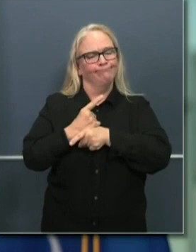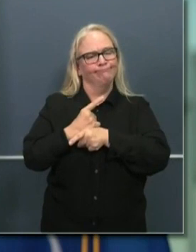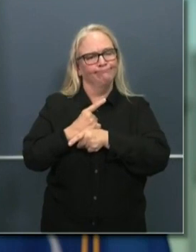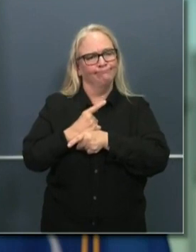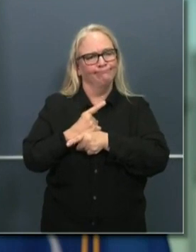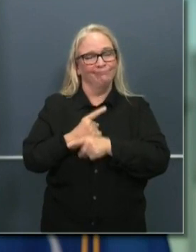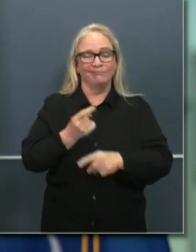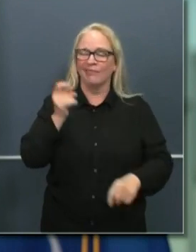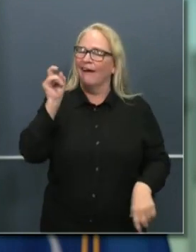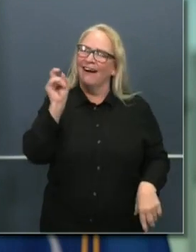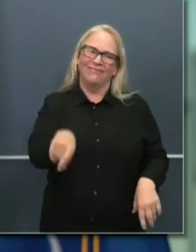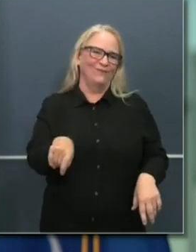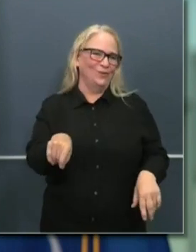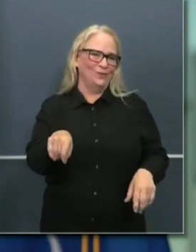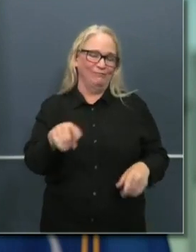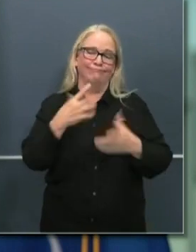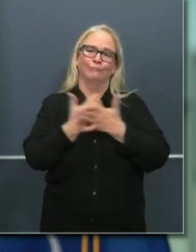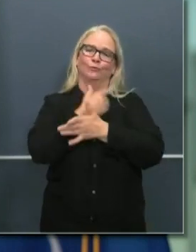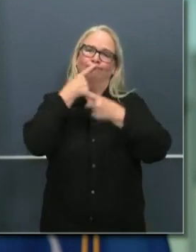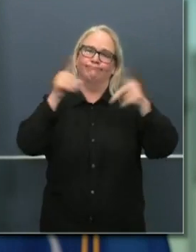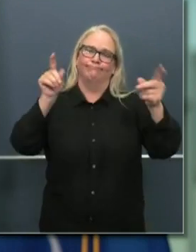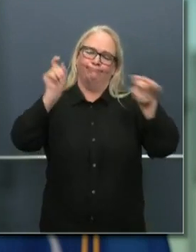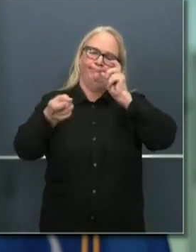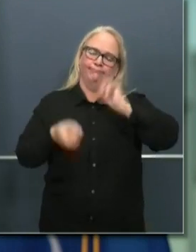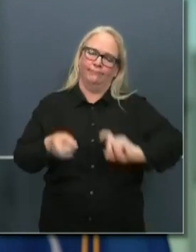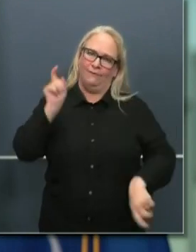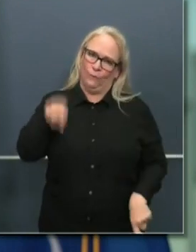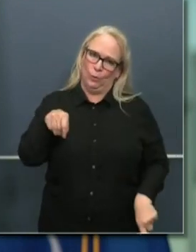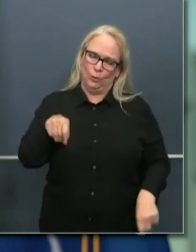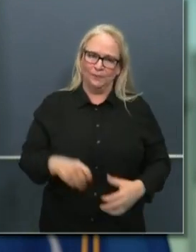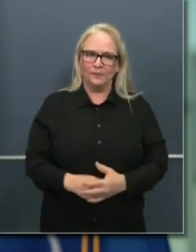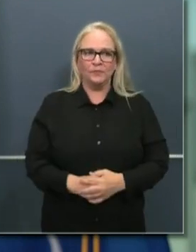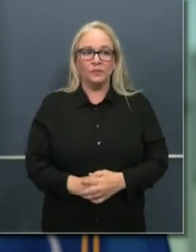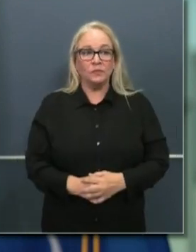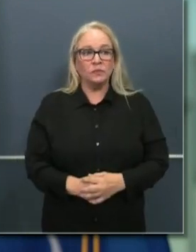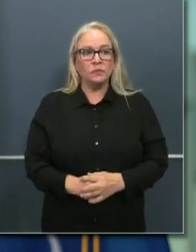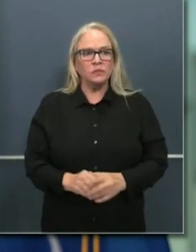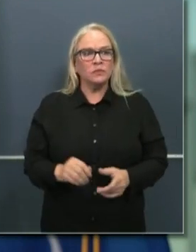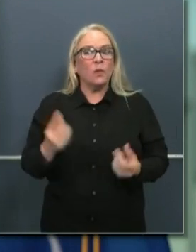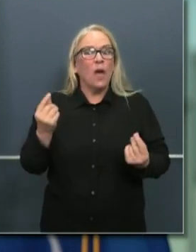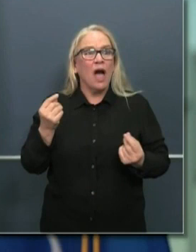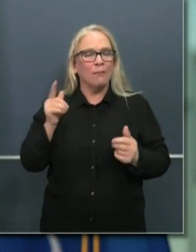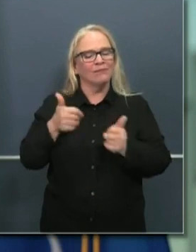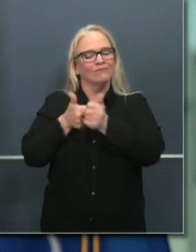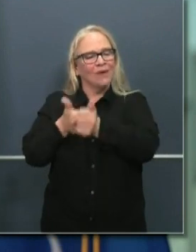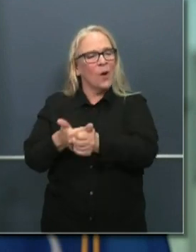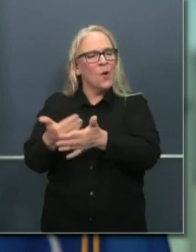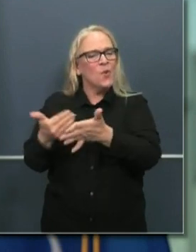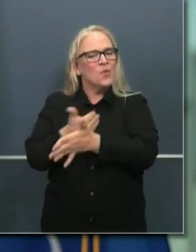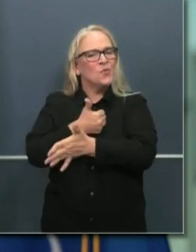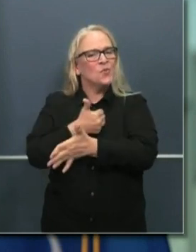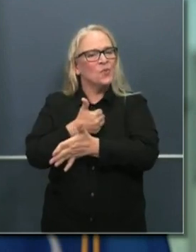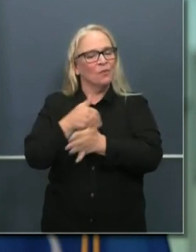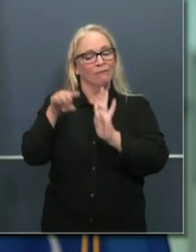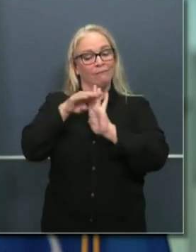I WILL GO THROUGH A SERIES OF SLIDES THAT LAYOUT OUR CASE, OUR ARGUMENT WHY WE FEEL IT'S APPROPRIATE TO MAKE THESE